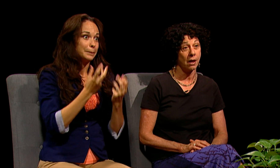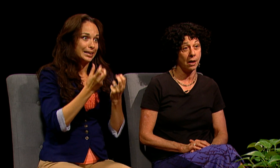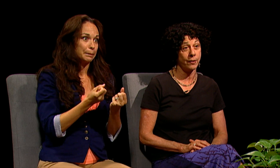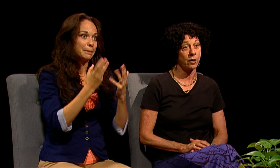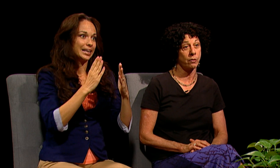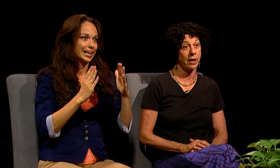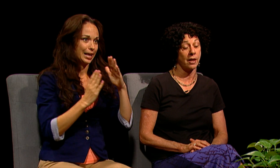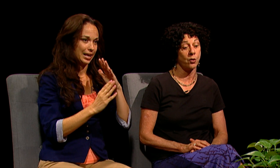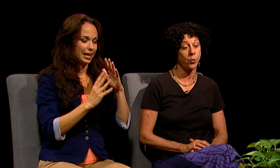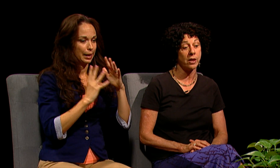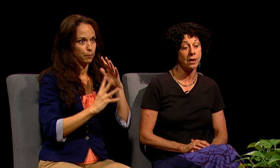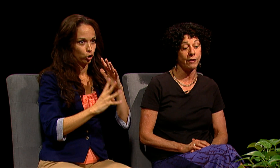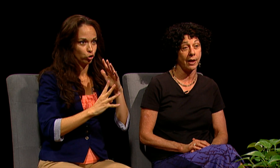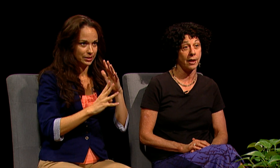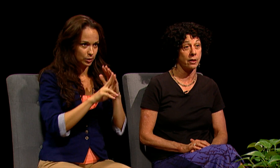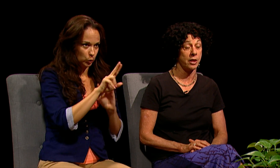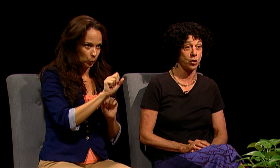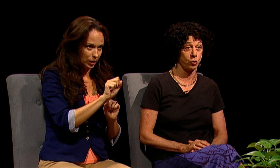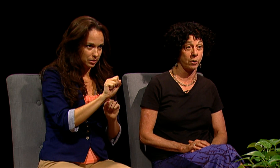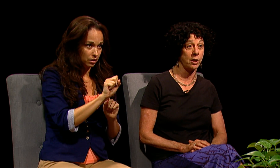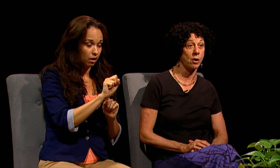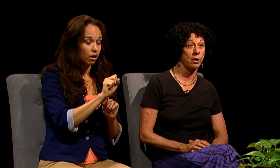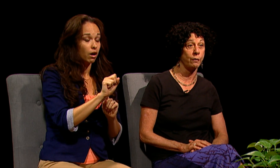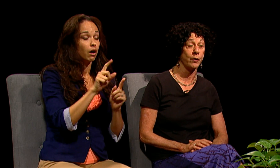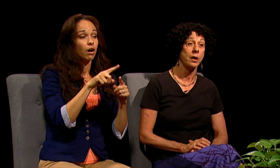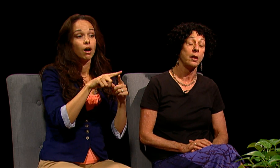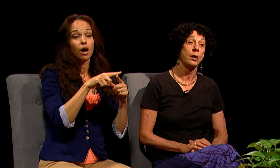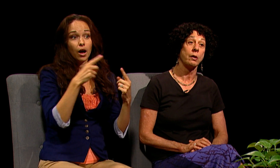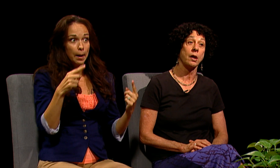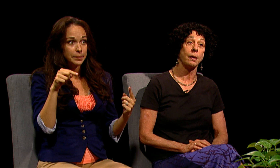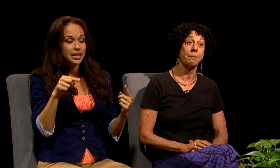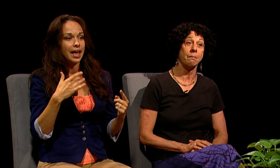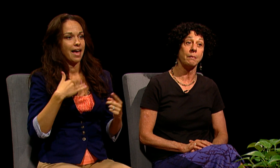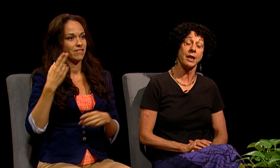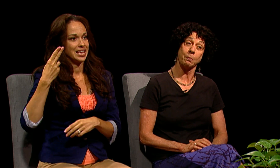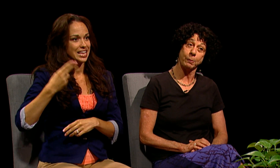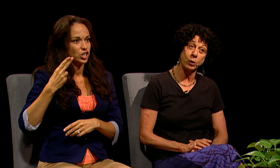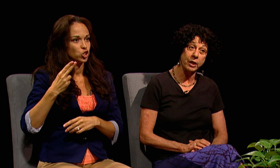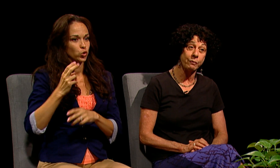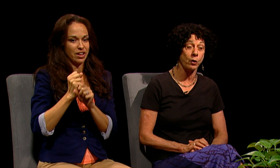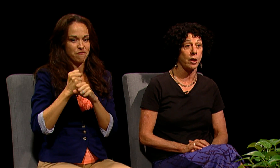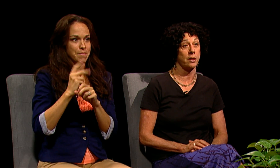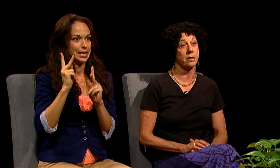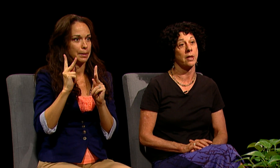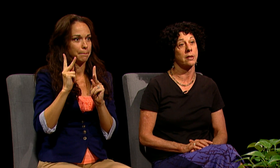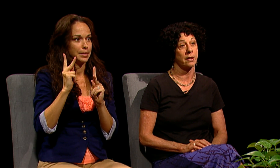ON THE OTHER HAND, WE HAVE HAD A HISTORY OF MAKING PEOPLE LEAVE THE UNITED STATES.